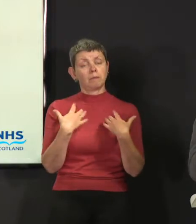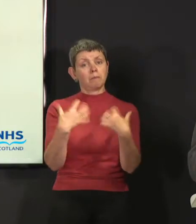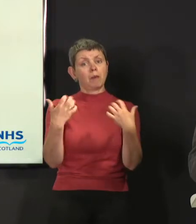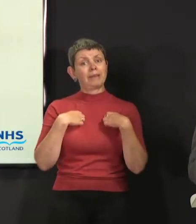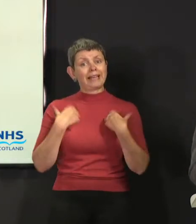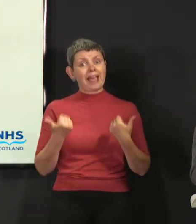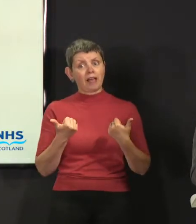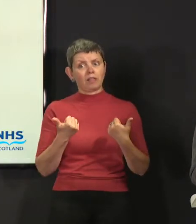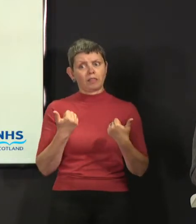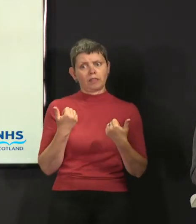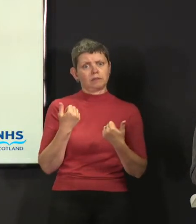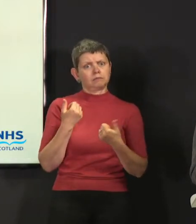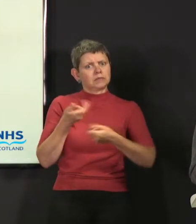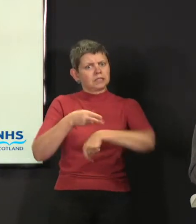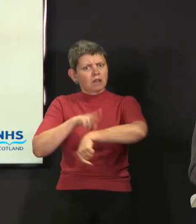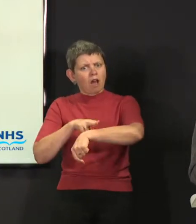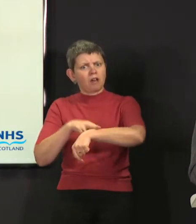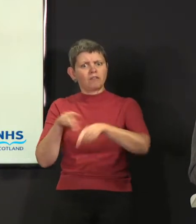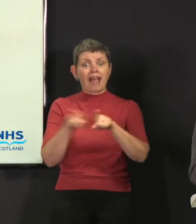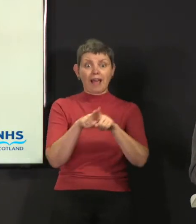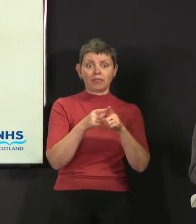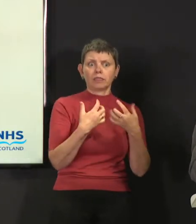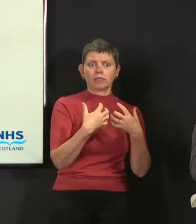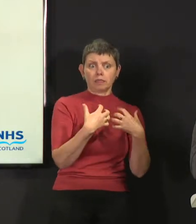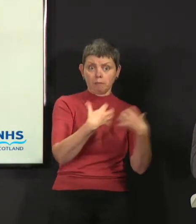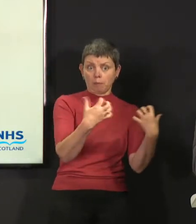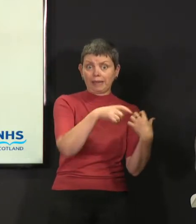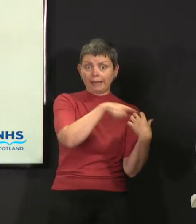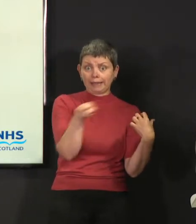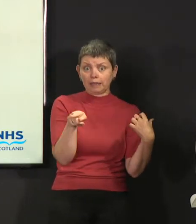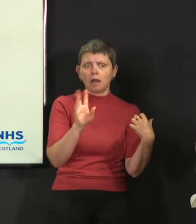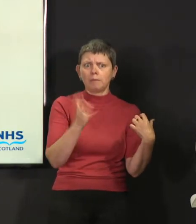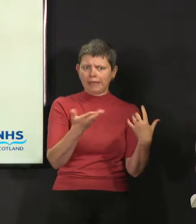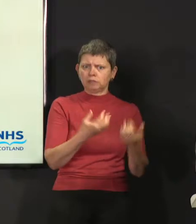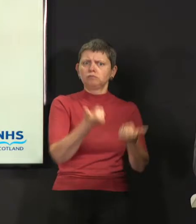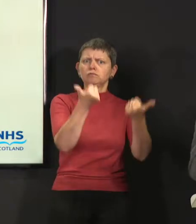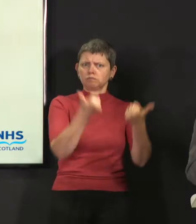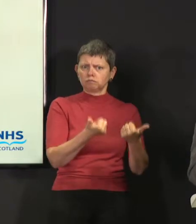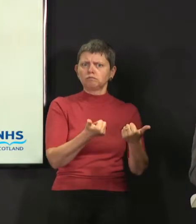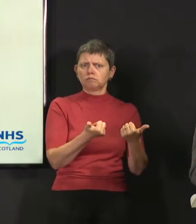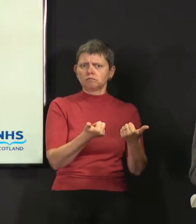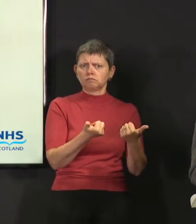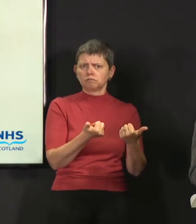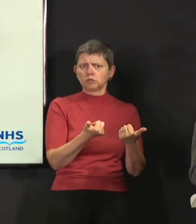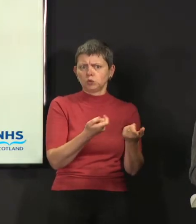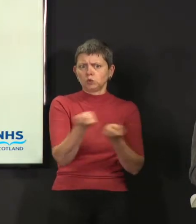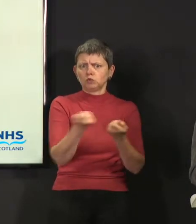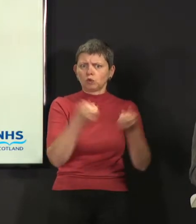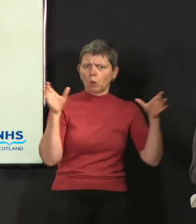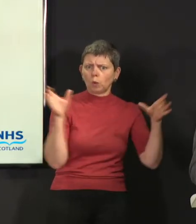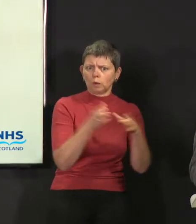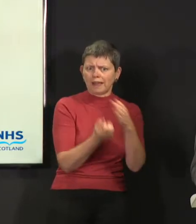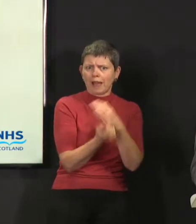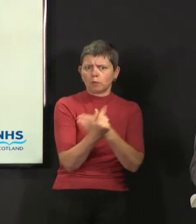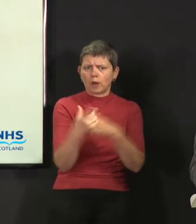fantastic job in controlling this outbreak but we may be back next week telling you that that's no longer the